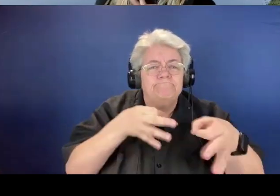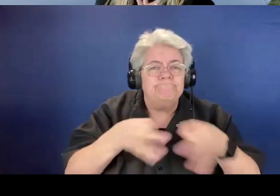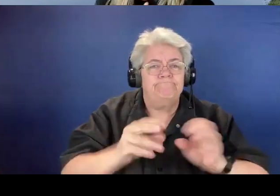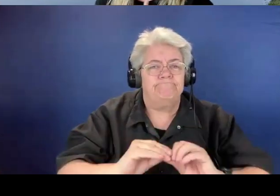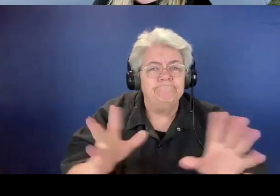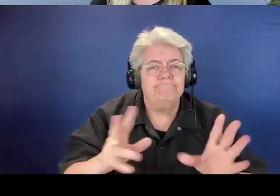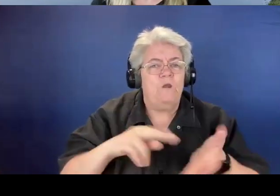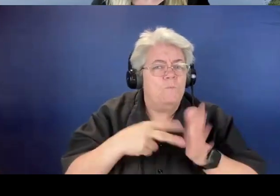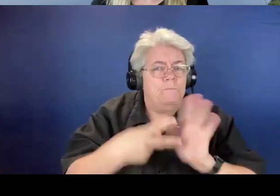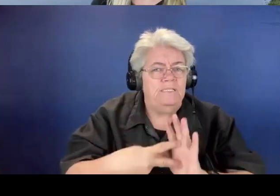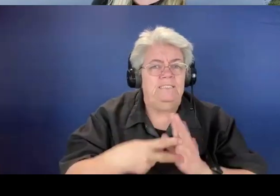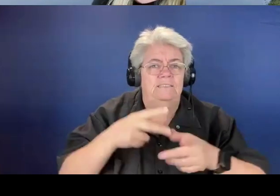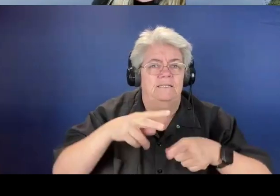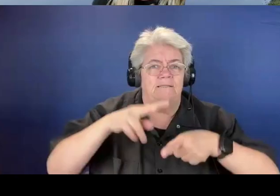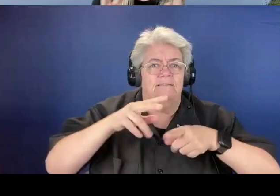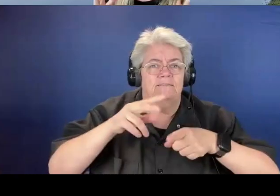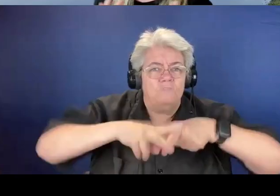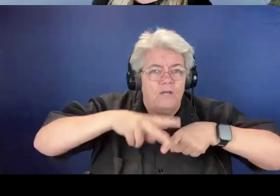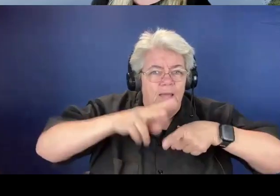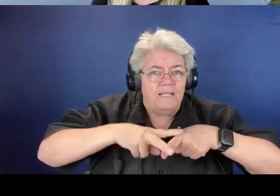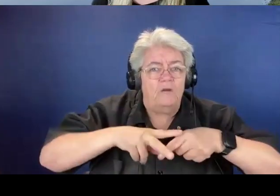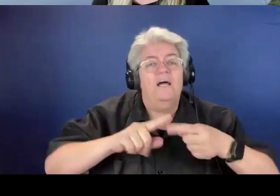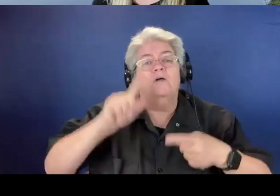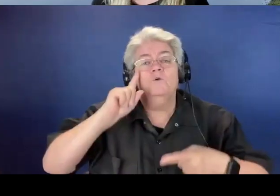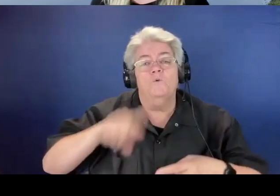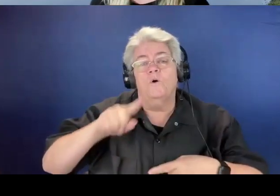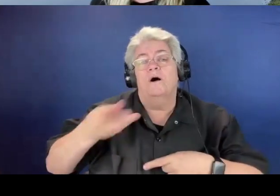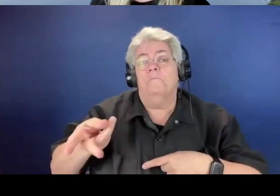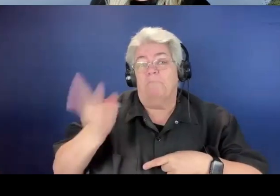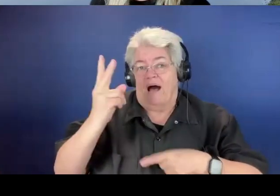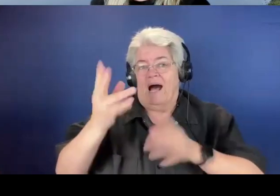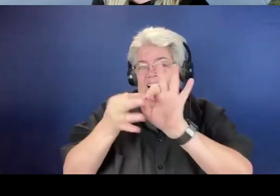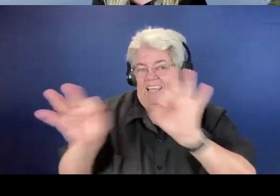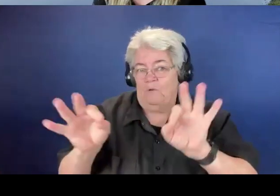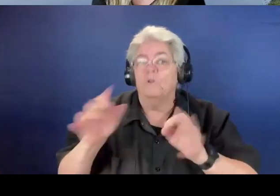So we know that bilingualism is common especially in Florida and it is on the